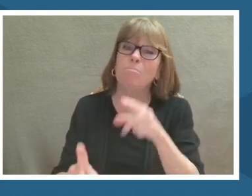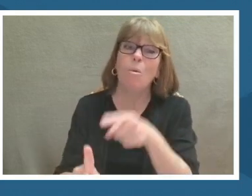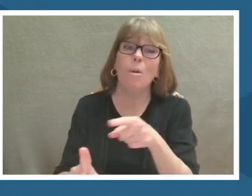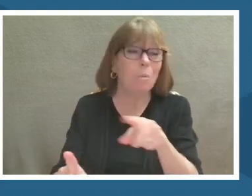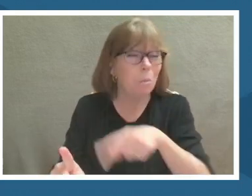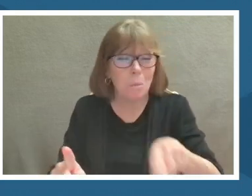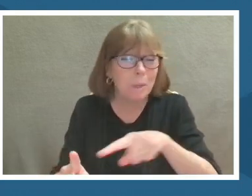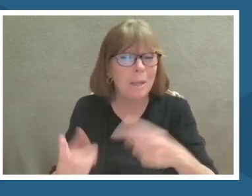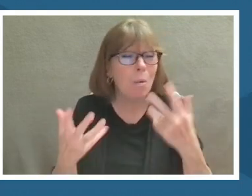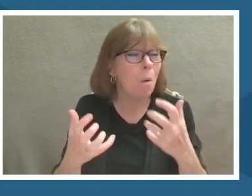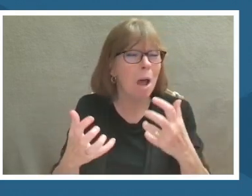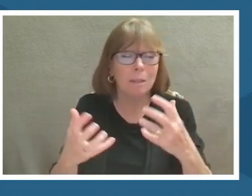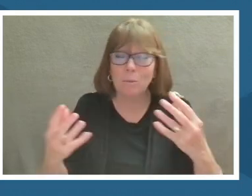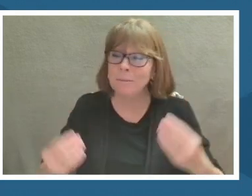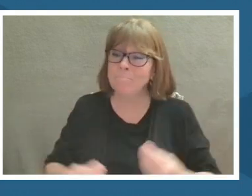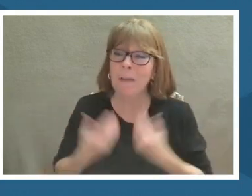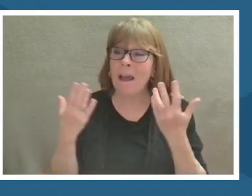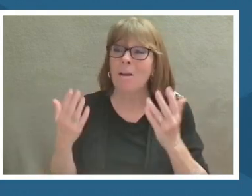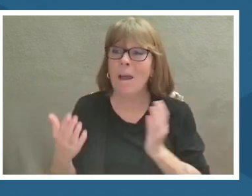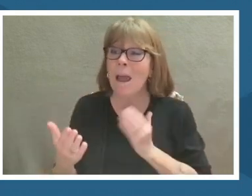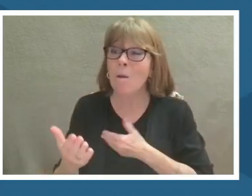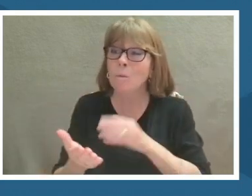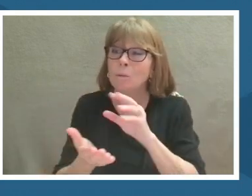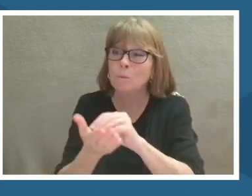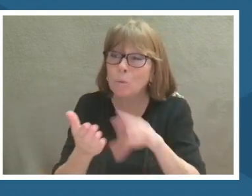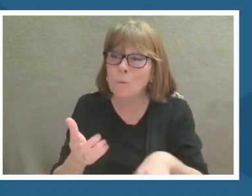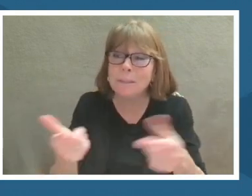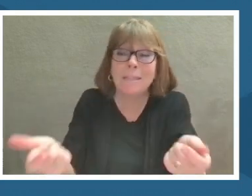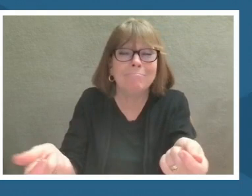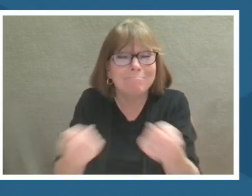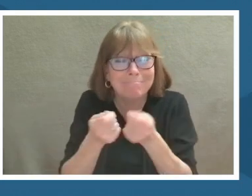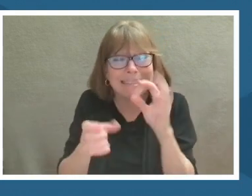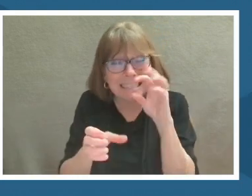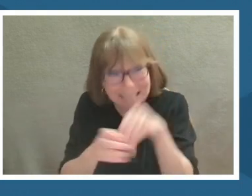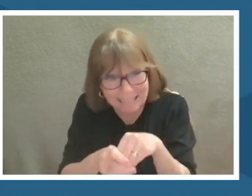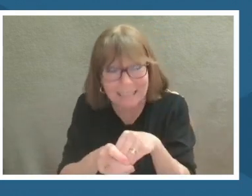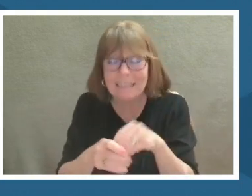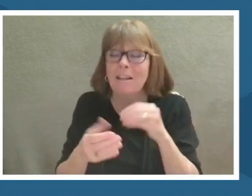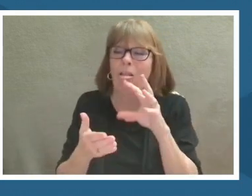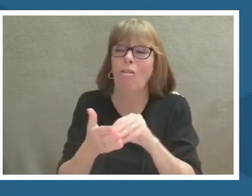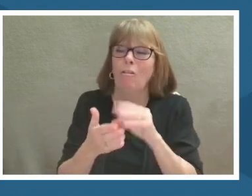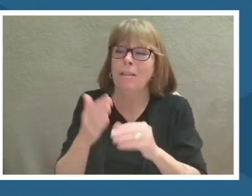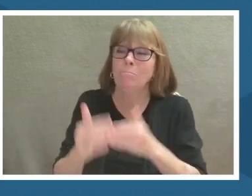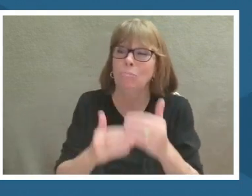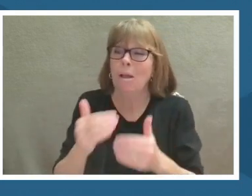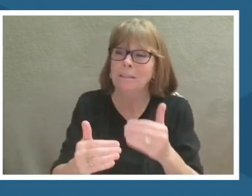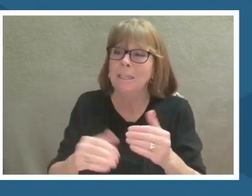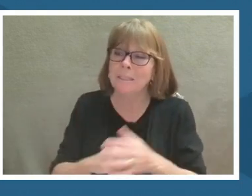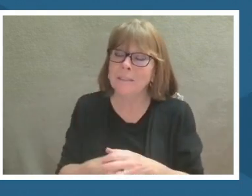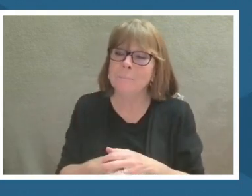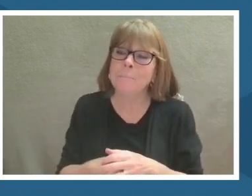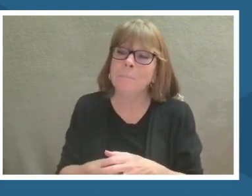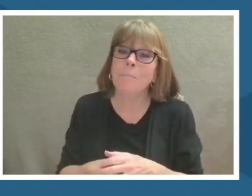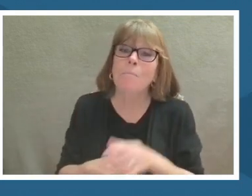process and i think the the the things that convergence and trans